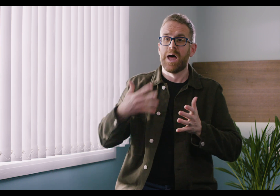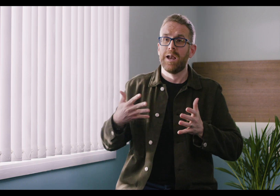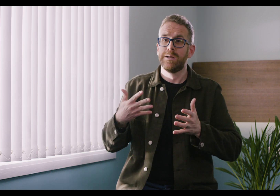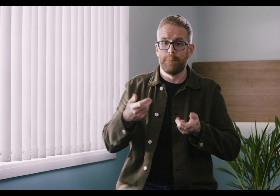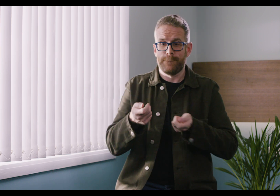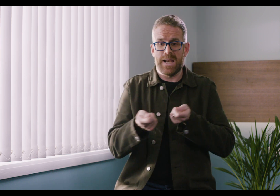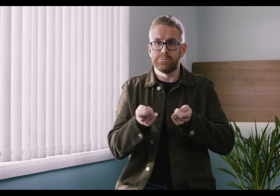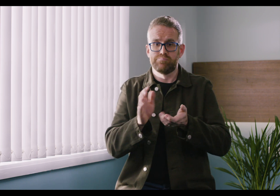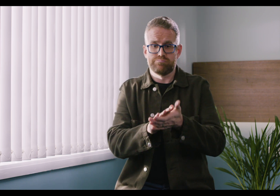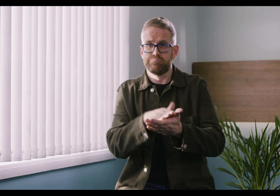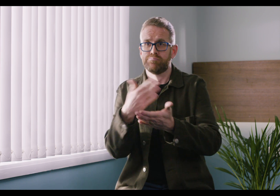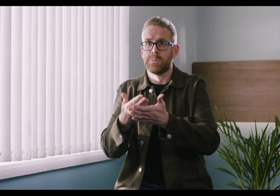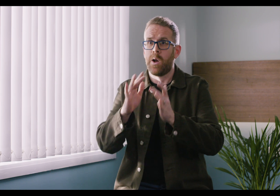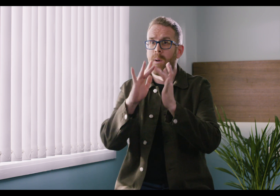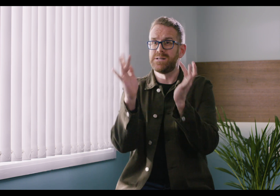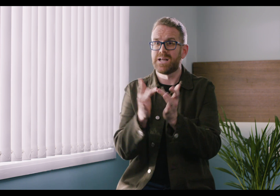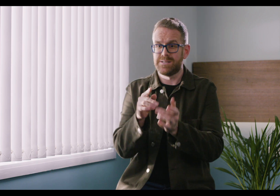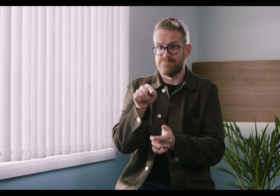Signly has facilitated the translation of healthcare websites.